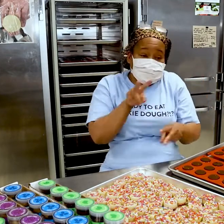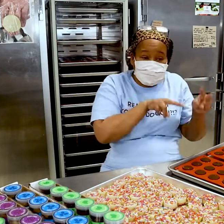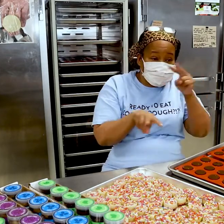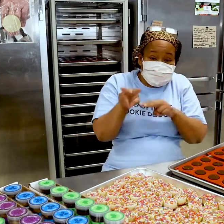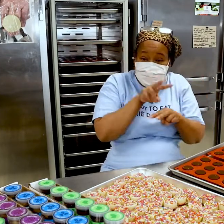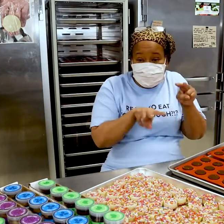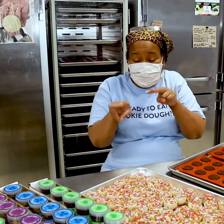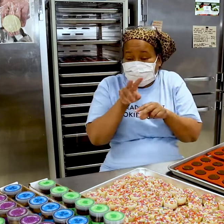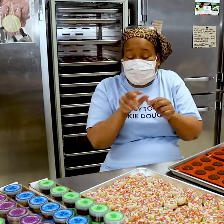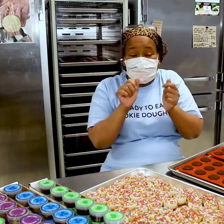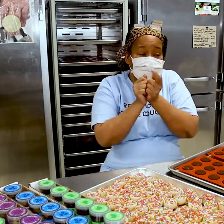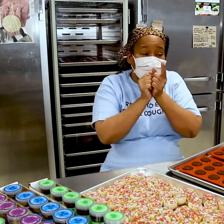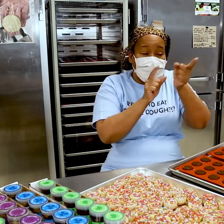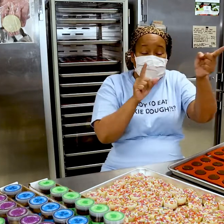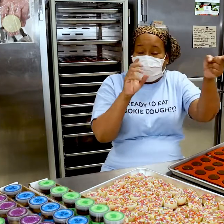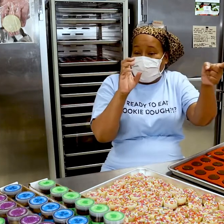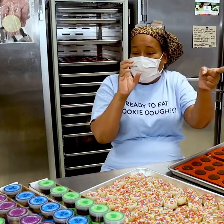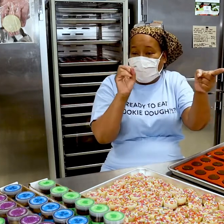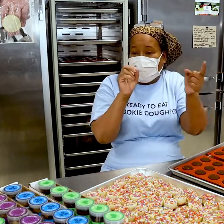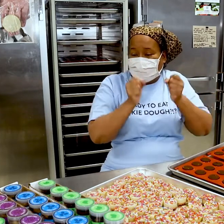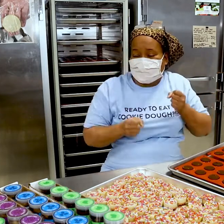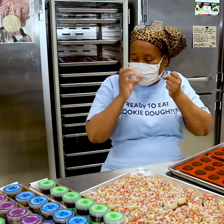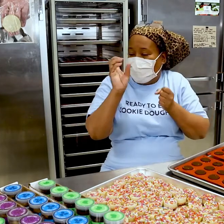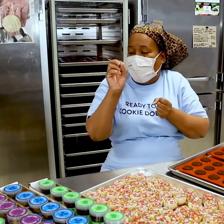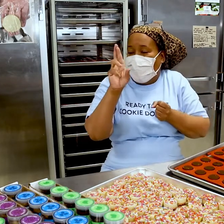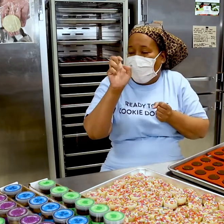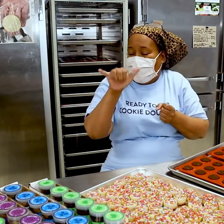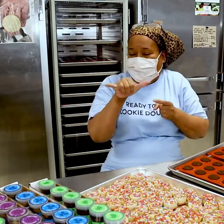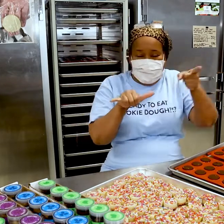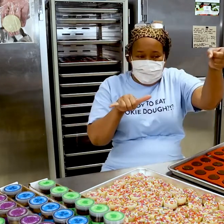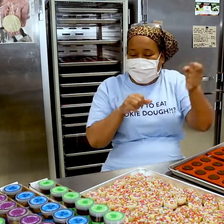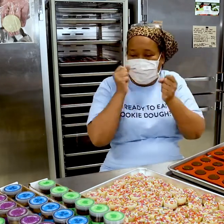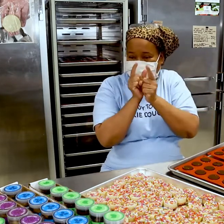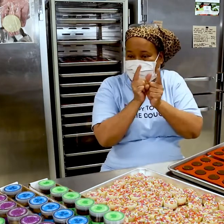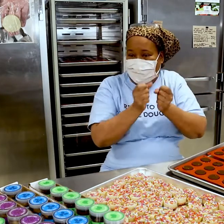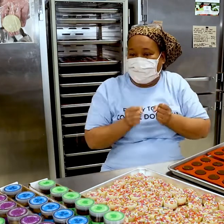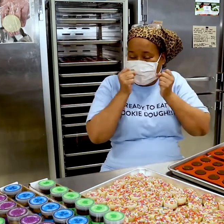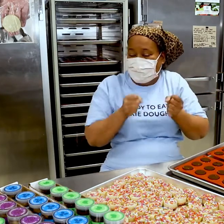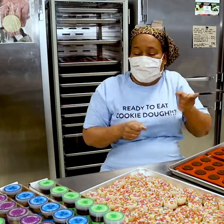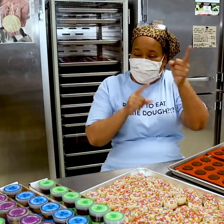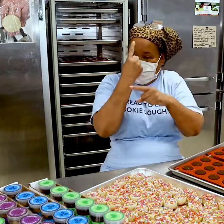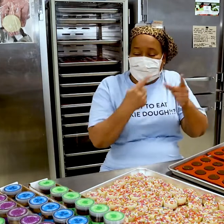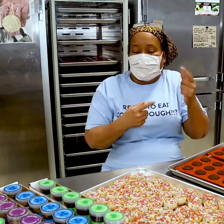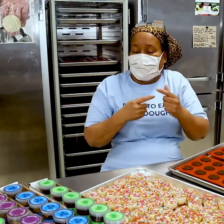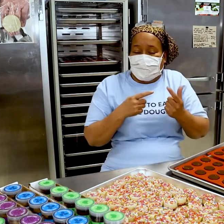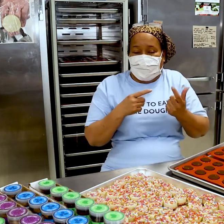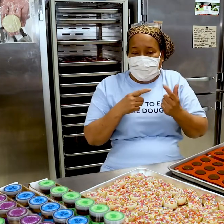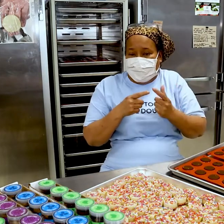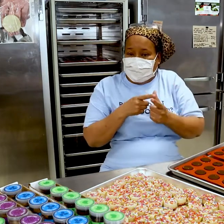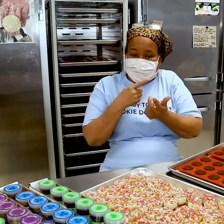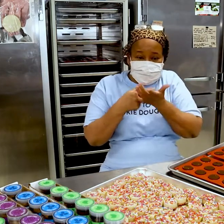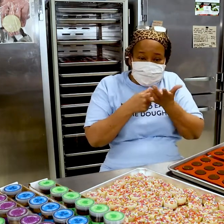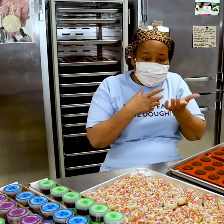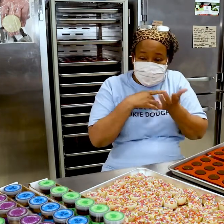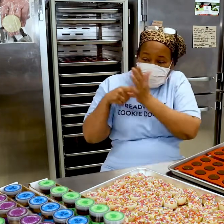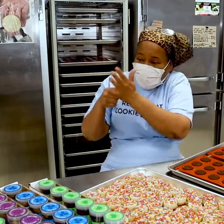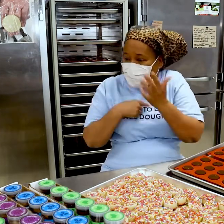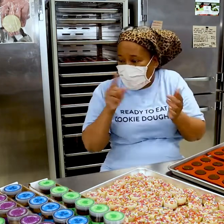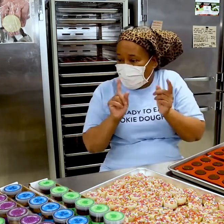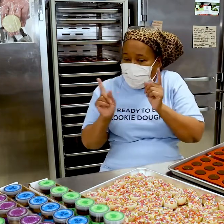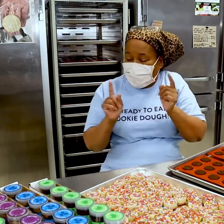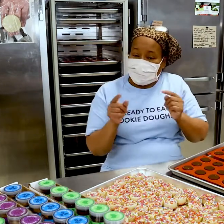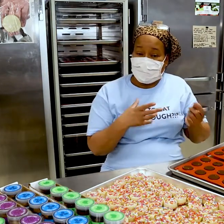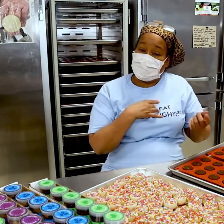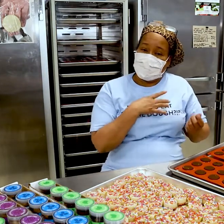with an interpreter, and I took a look around and, I met Corey, and she showed me around the